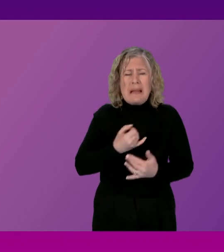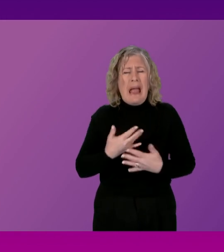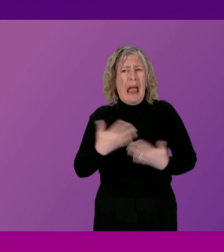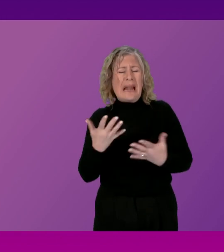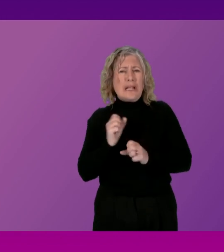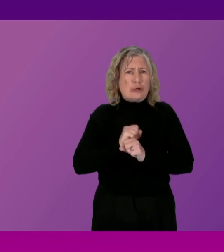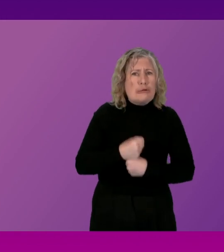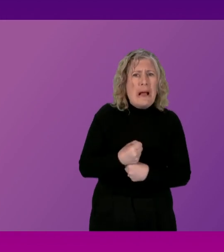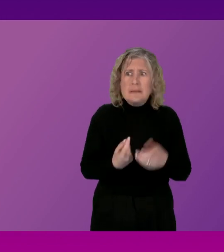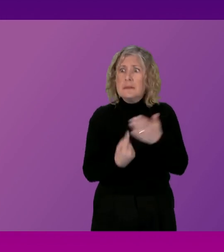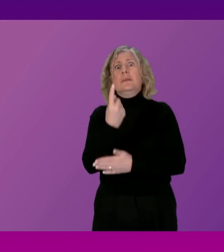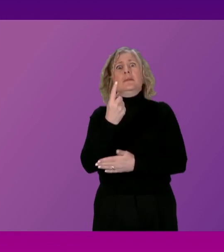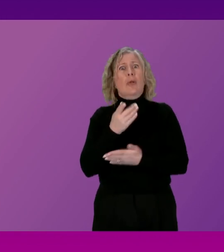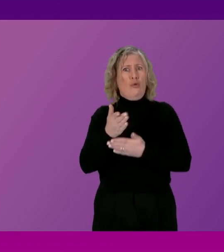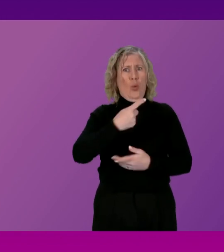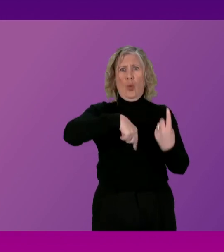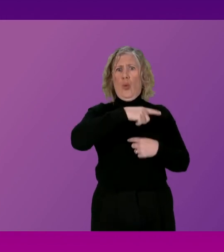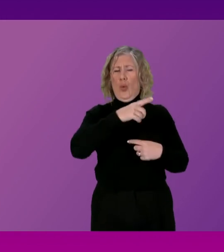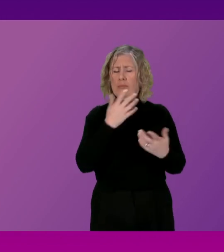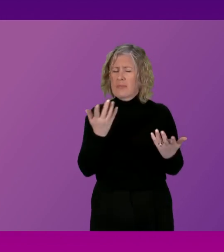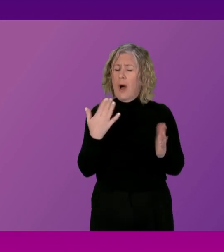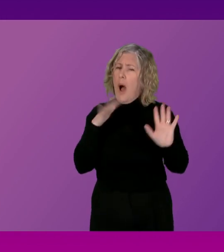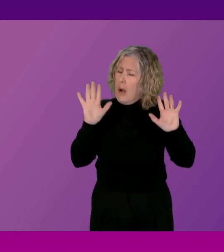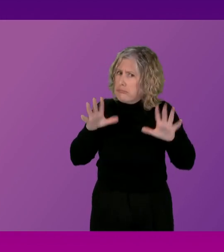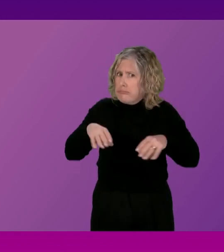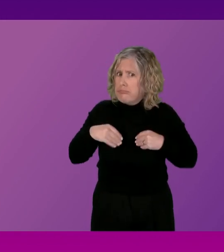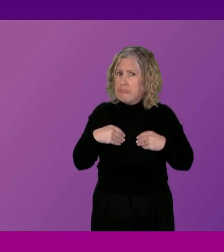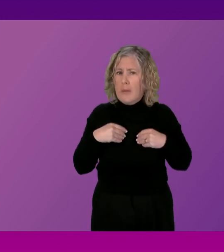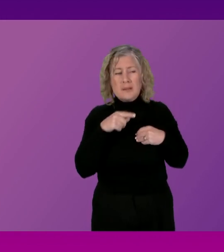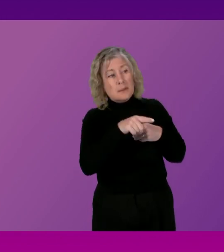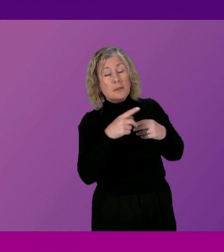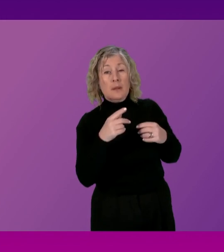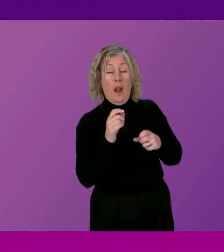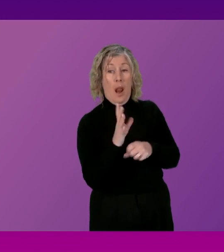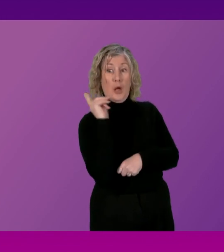We received clarification from the Covid inquiry last week of its expectations.